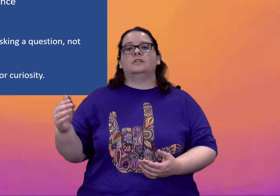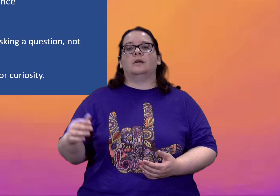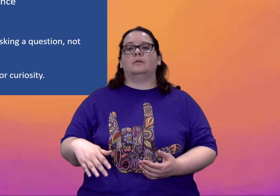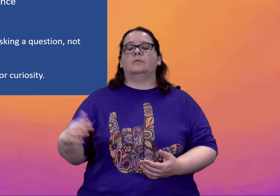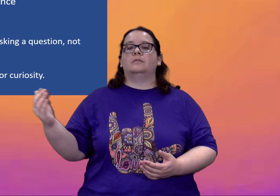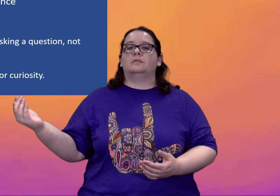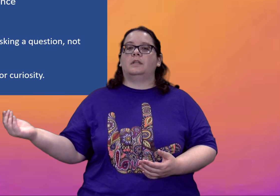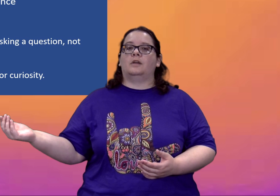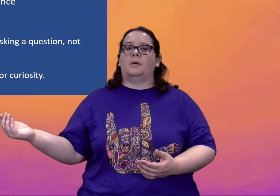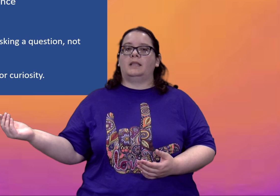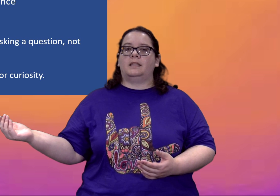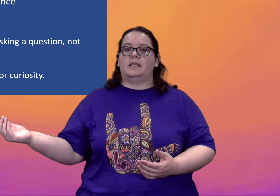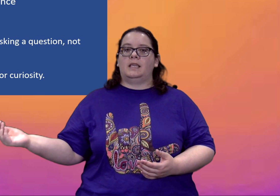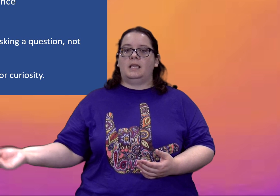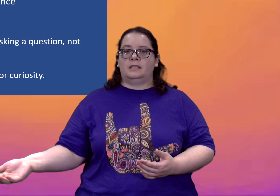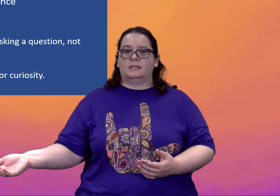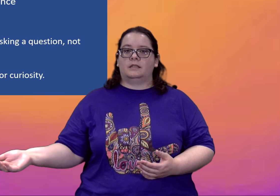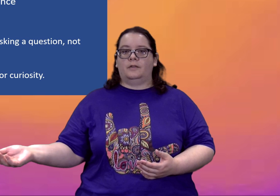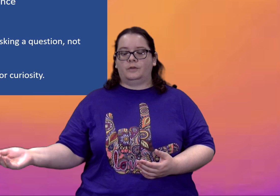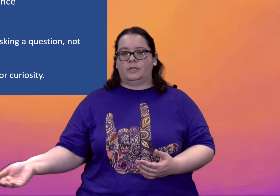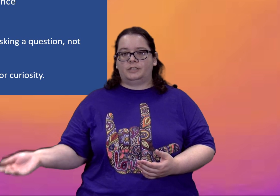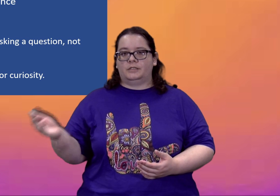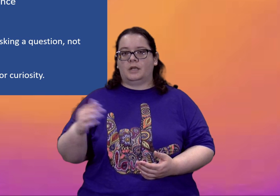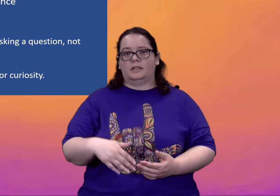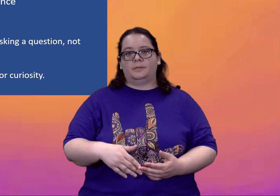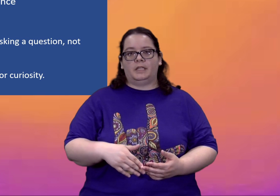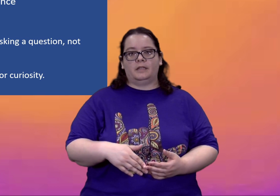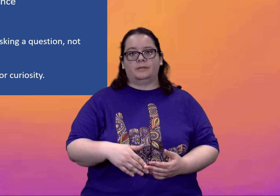So they go at the end of the question, not at the beginning.